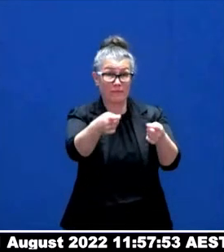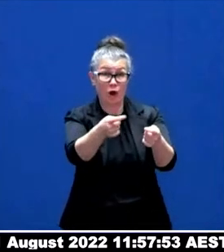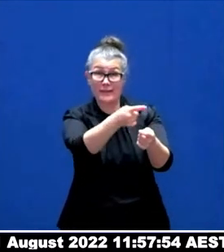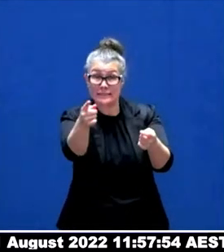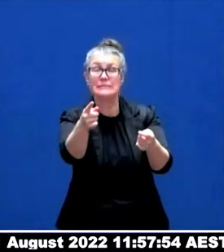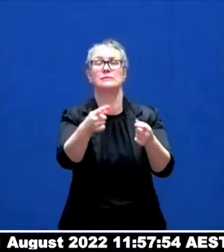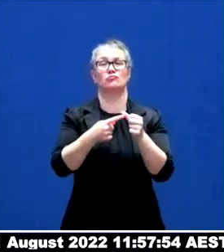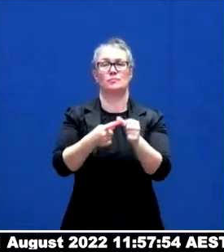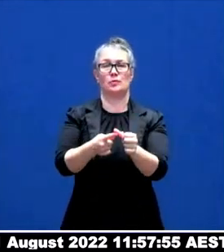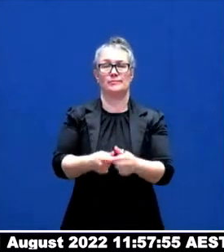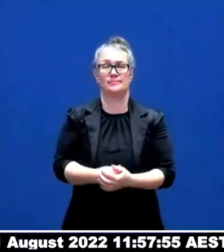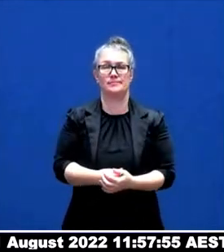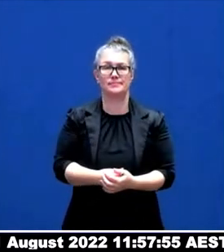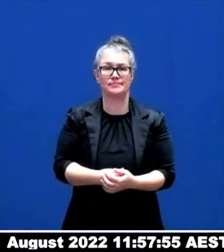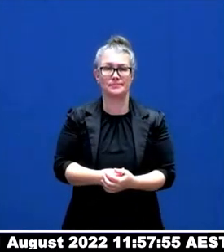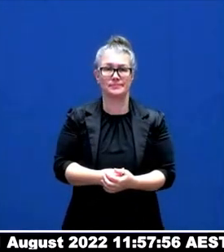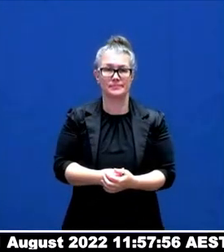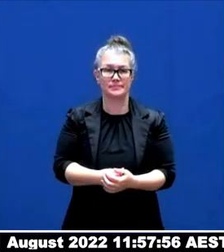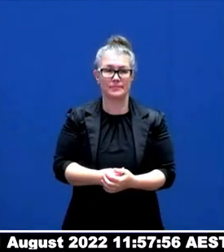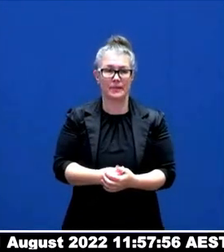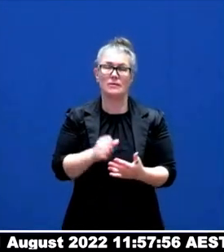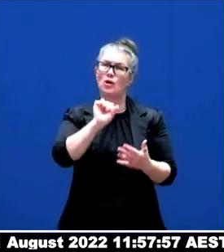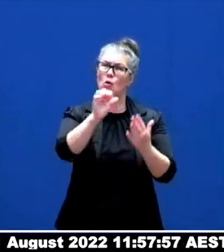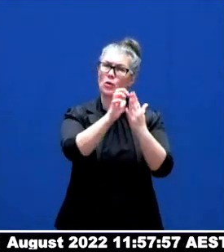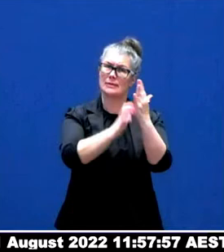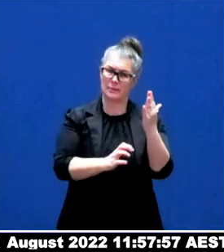And going to your Statement on context, where you refer to "making